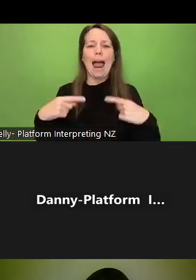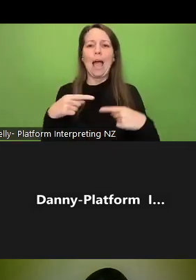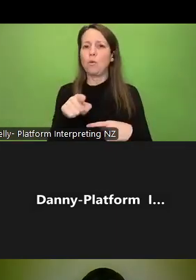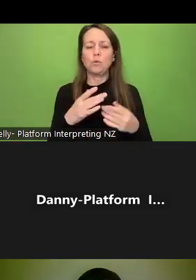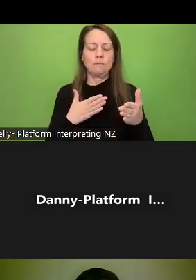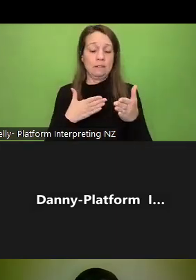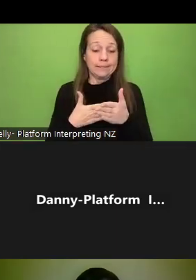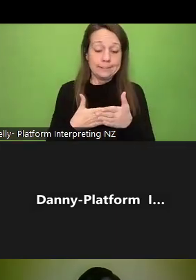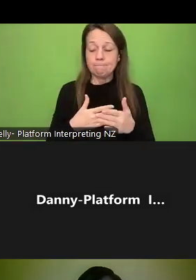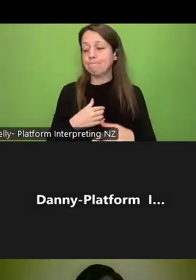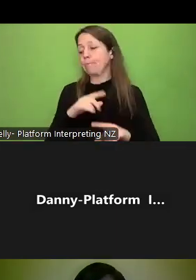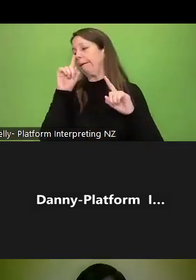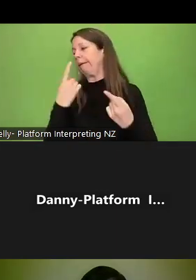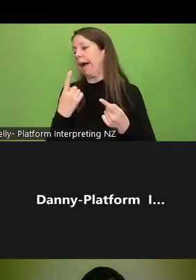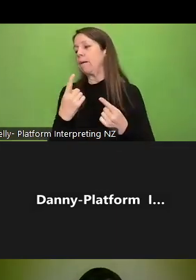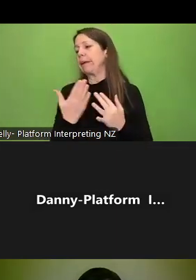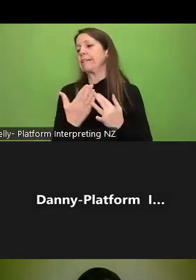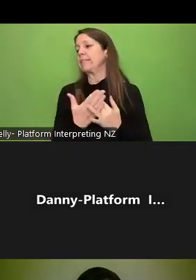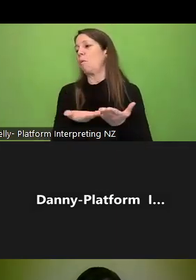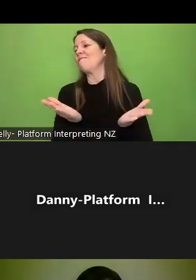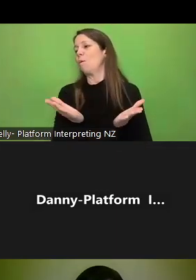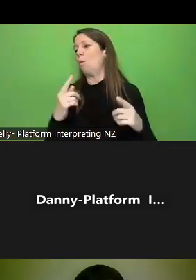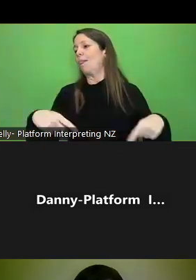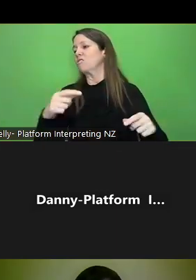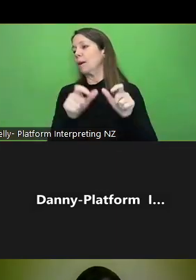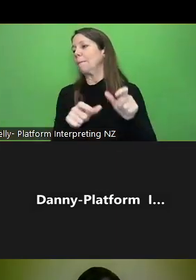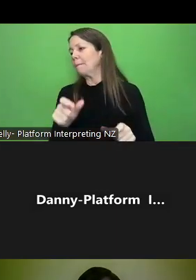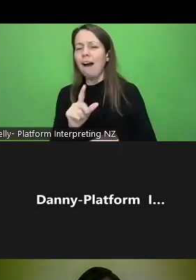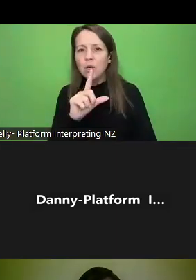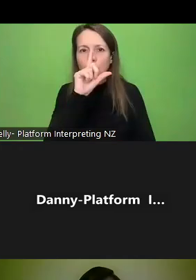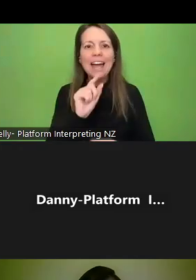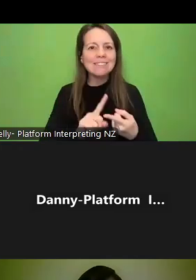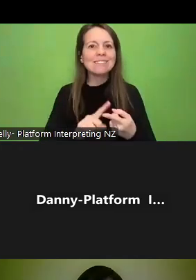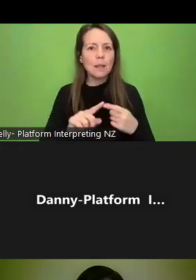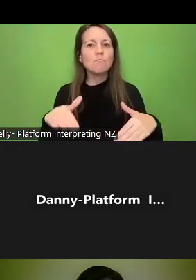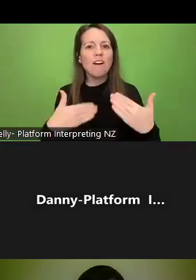we can't be accessible. You can still be more accessible. You can provide information, you can